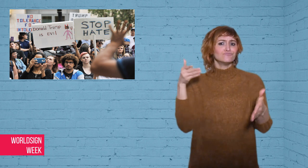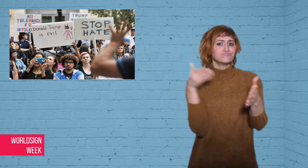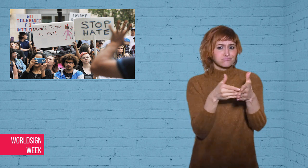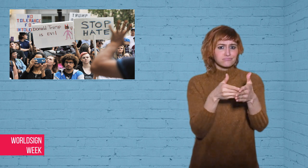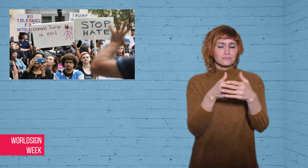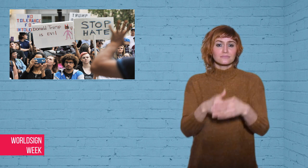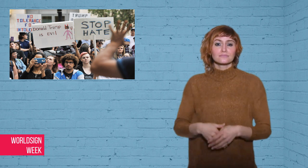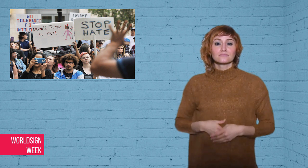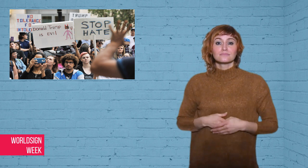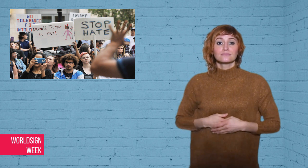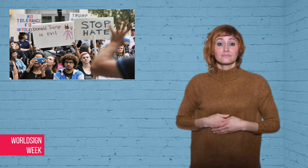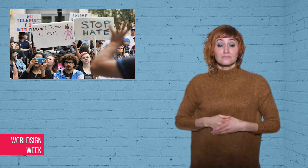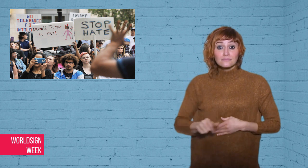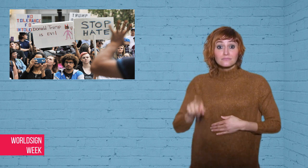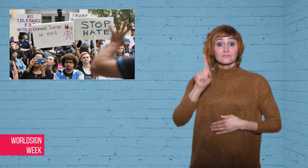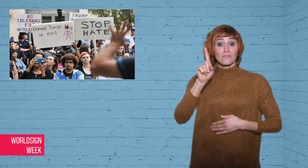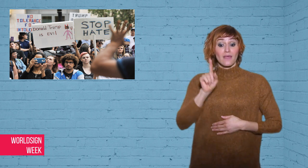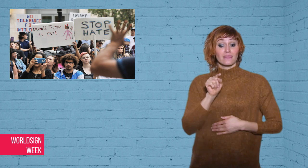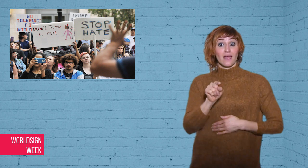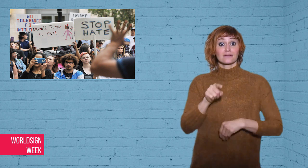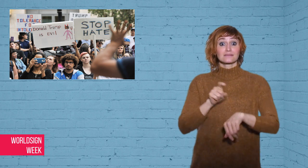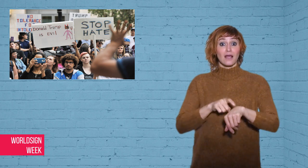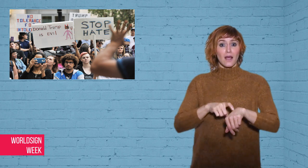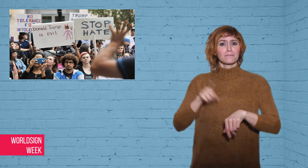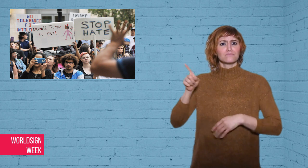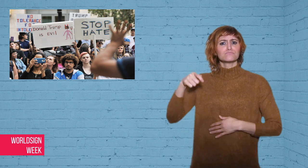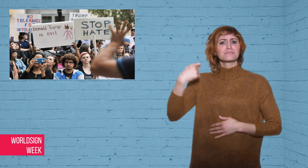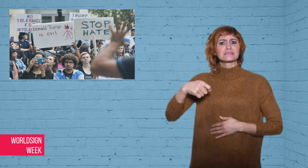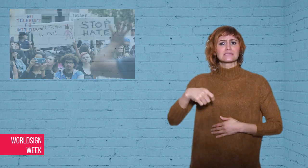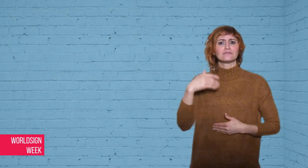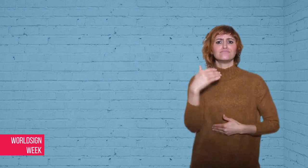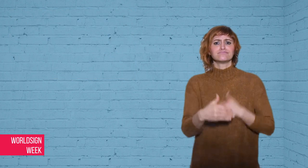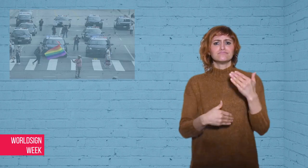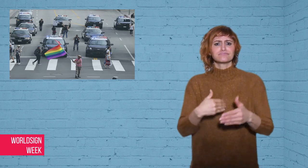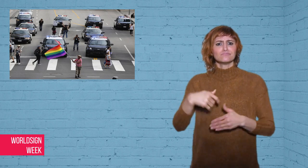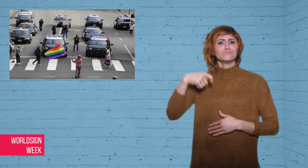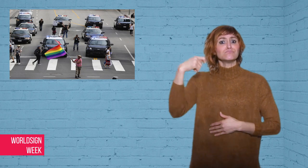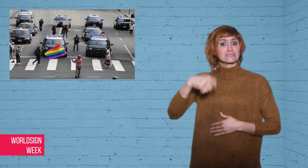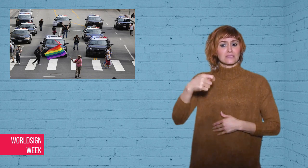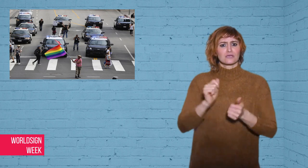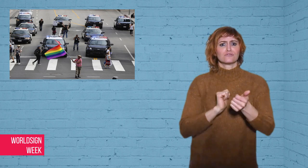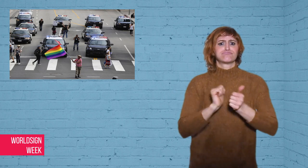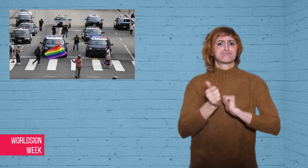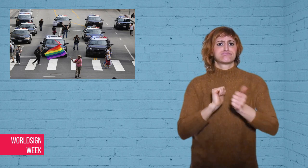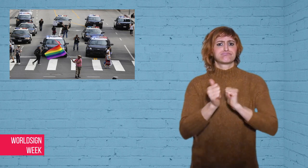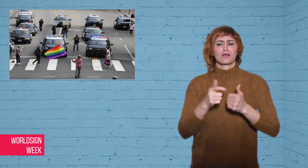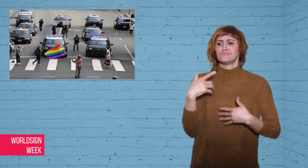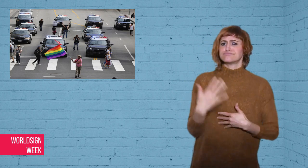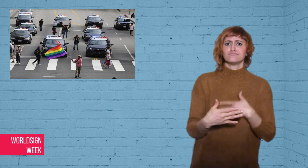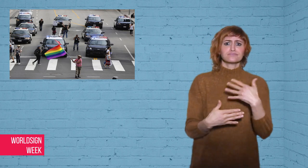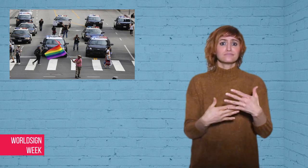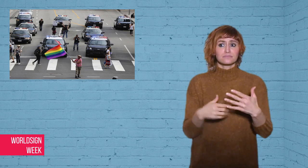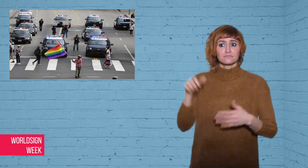well-known for being anti-LGBT.